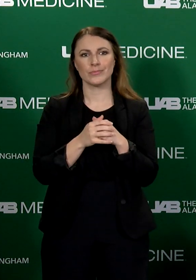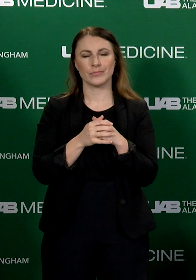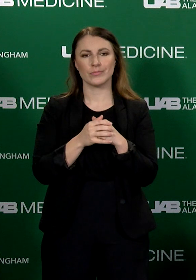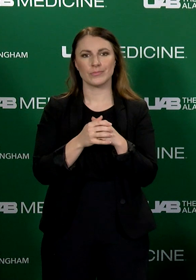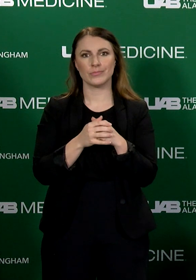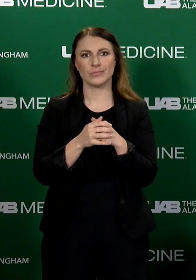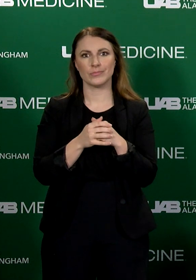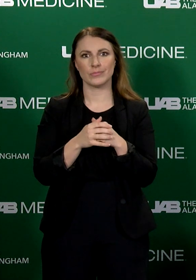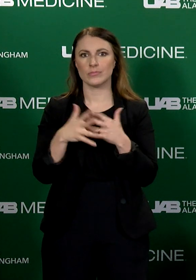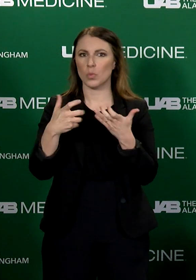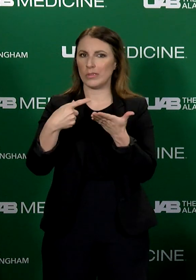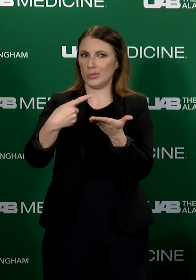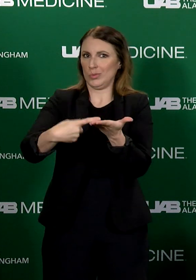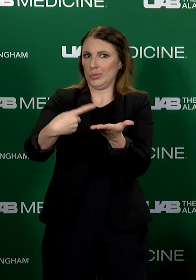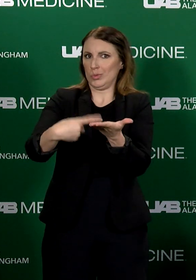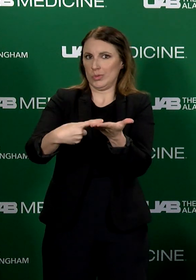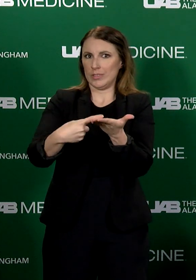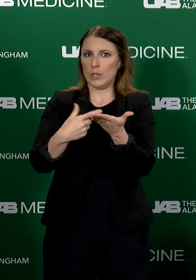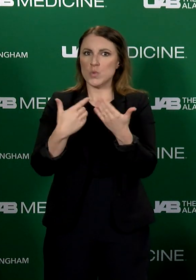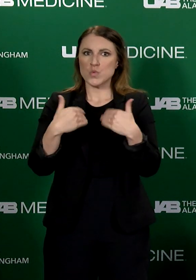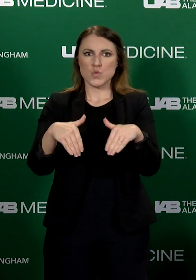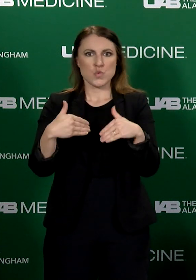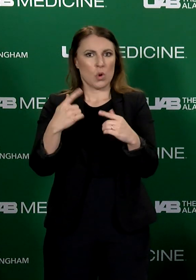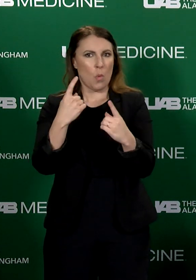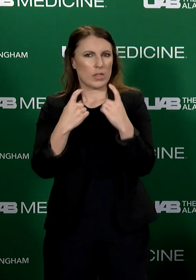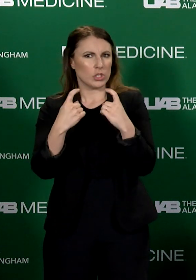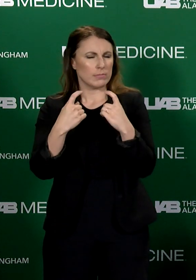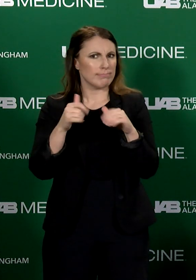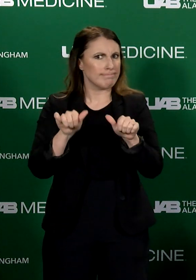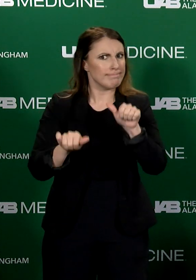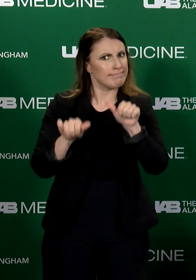you a little bit there's already been a question around supplies I wanted to